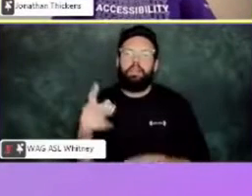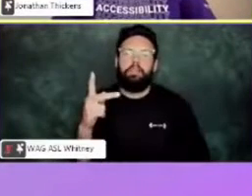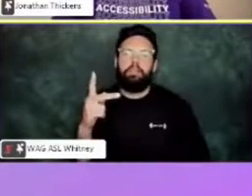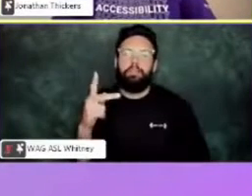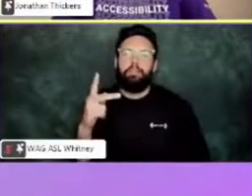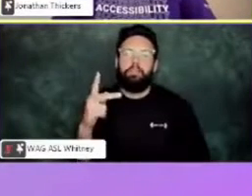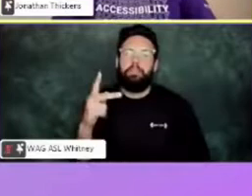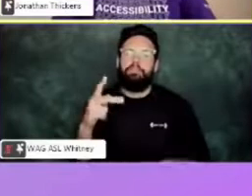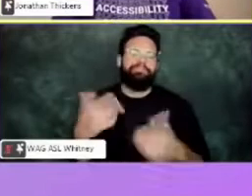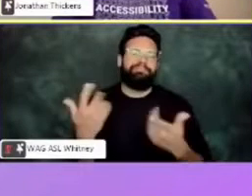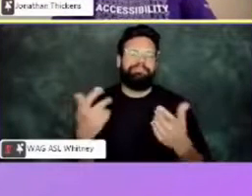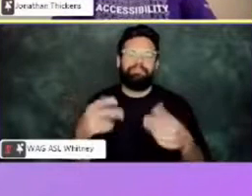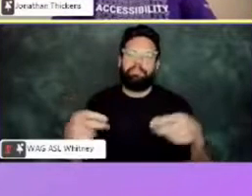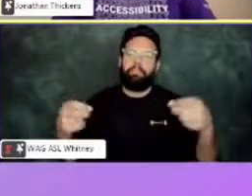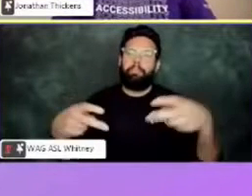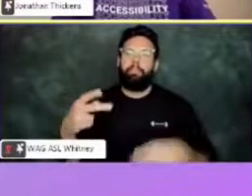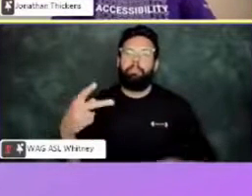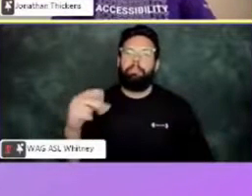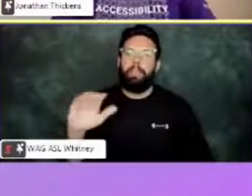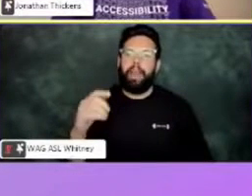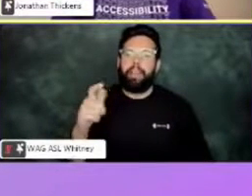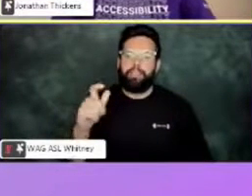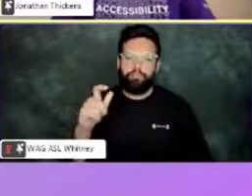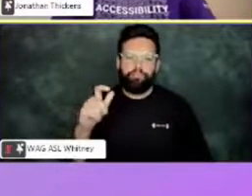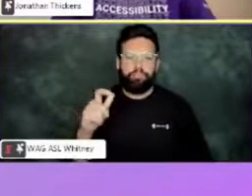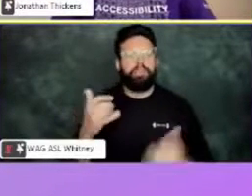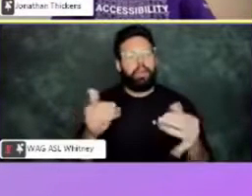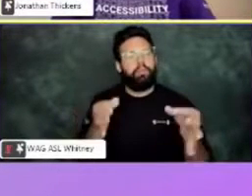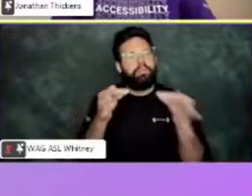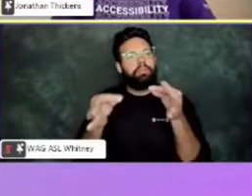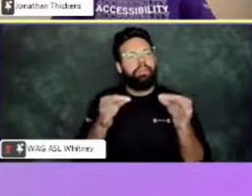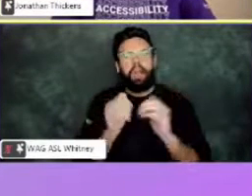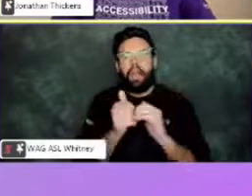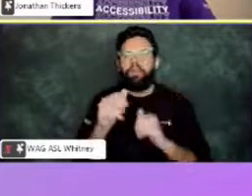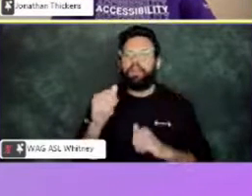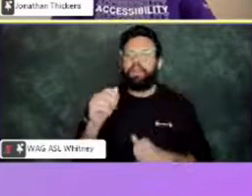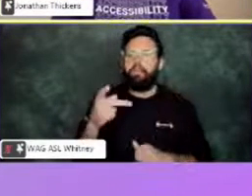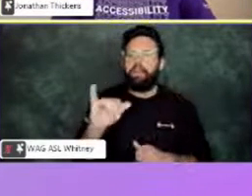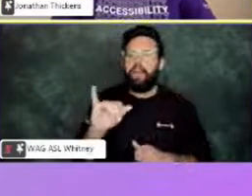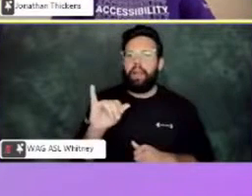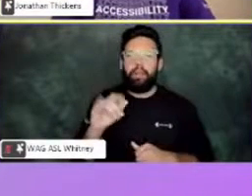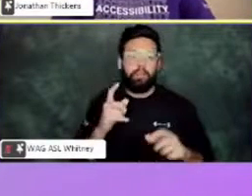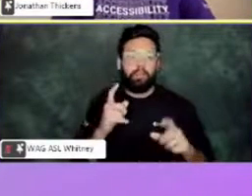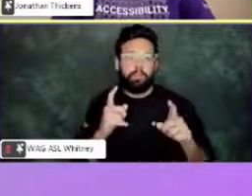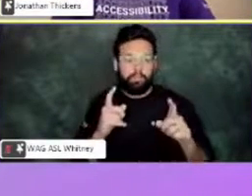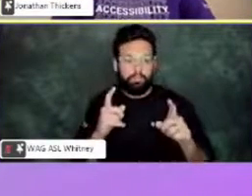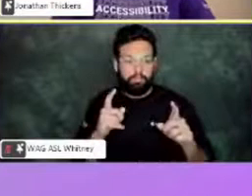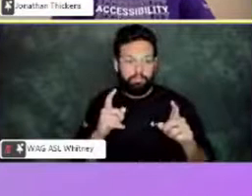While that's going on, here's how the API works. It basically watches the page being tested and detects